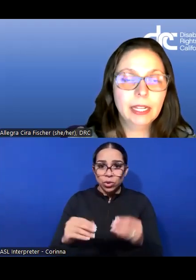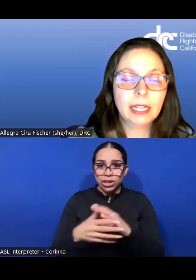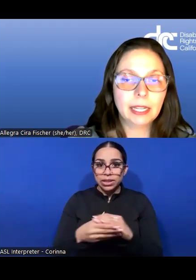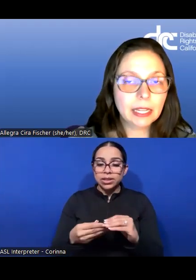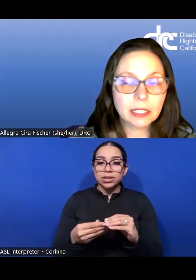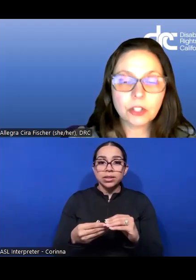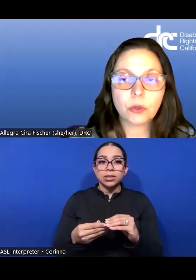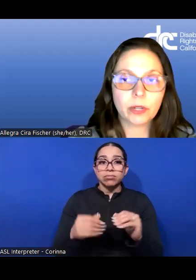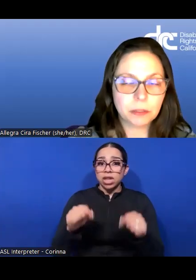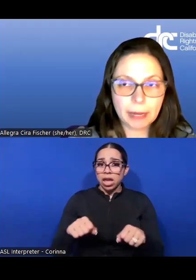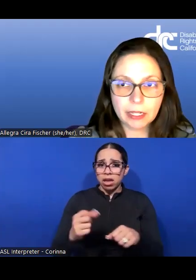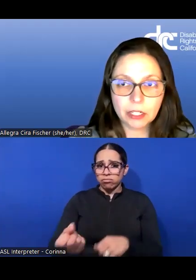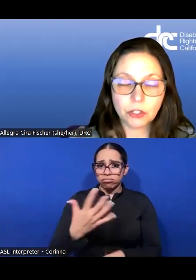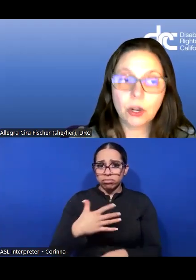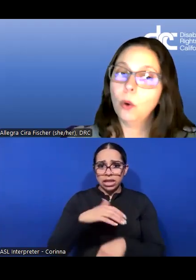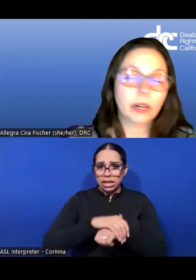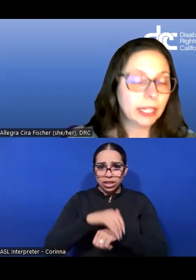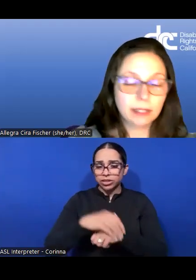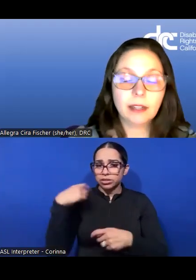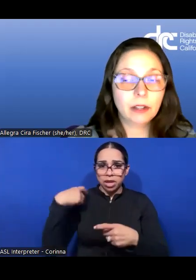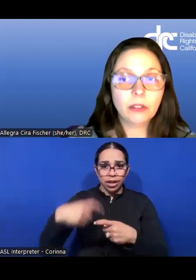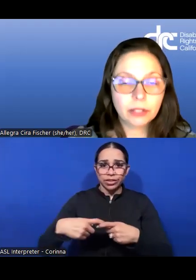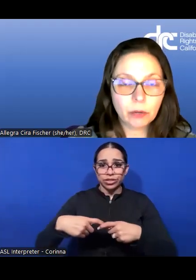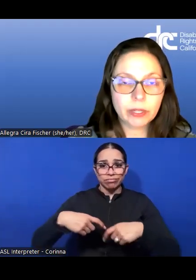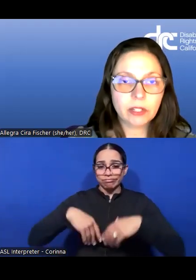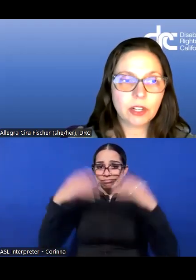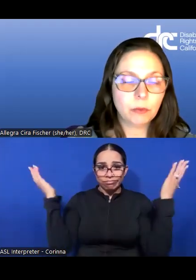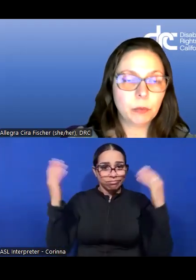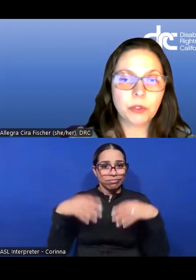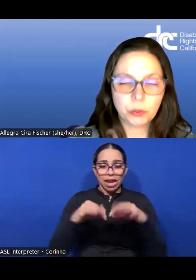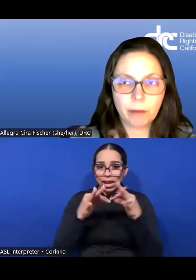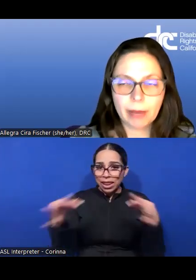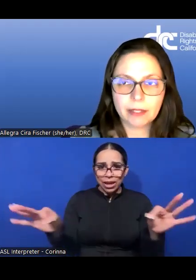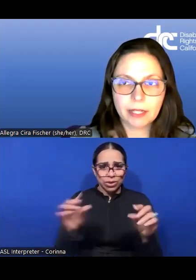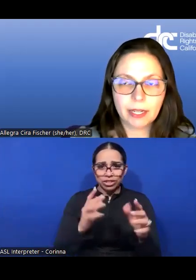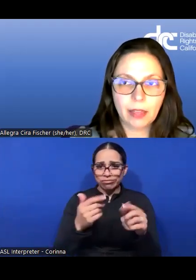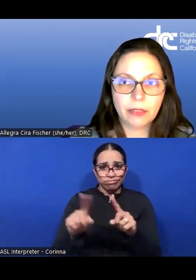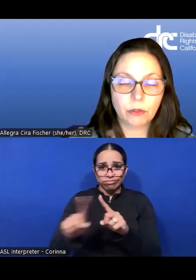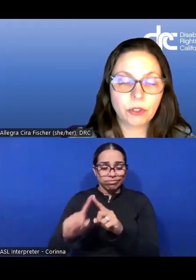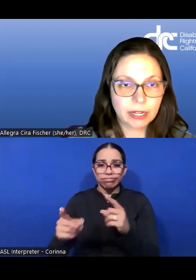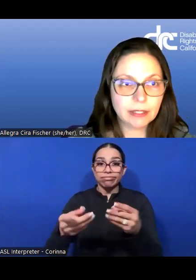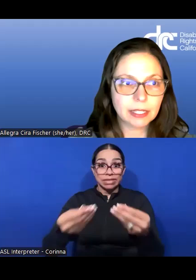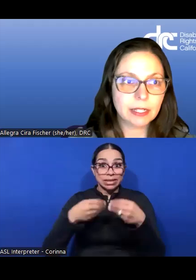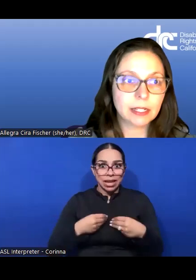in English or in Spanish or in another language. And we will do our best to get those translated.